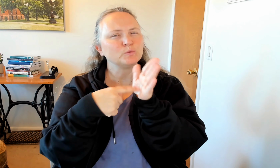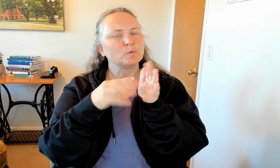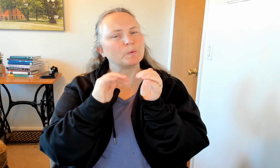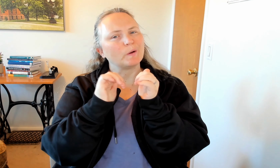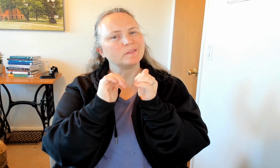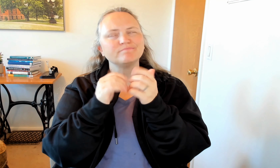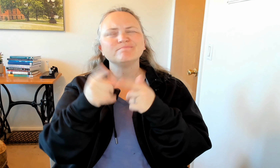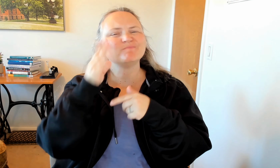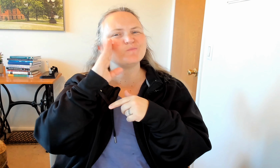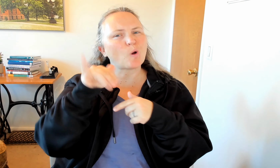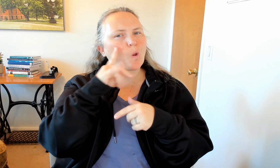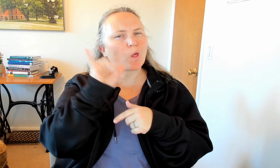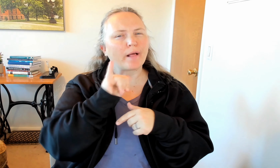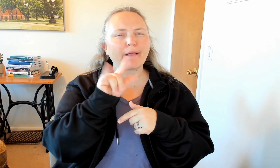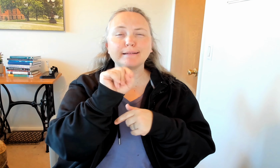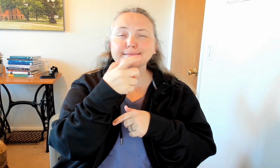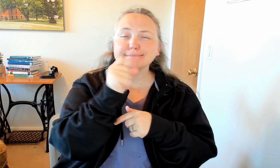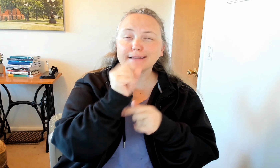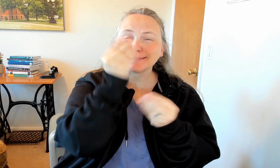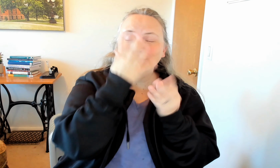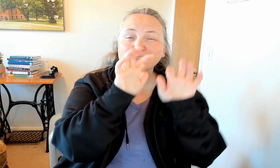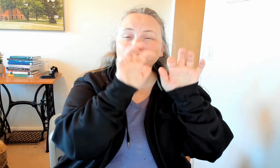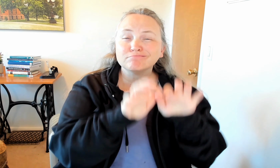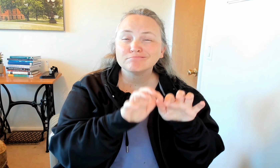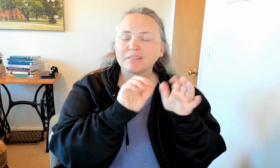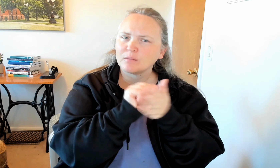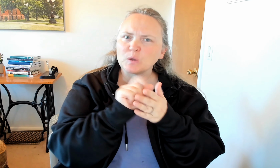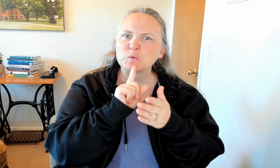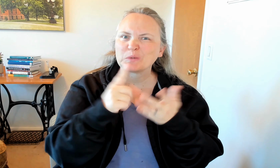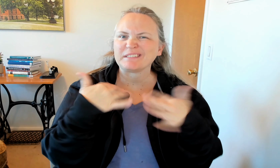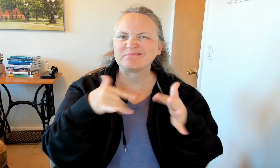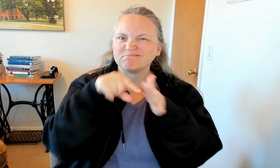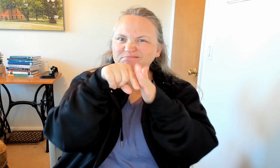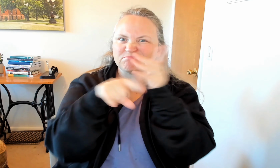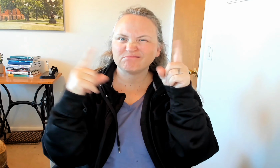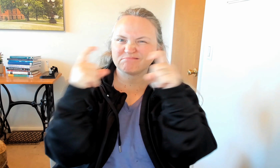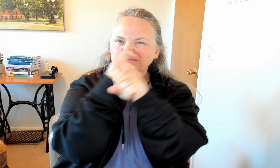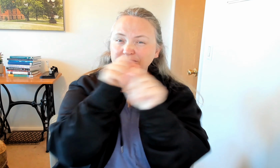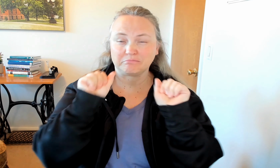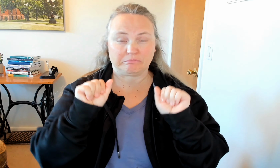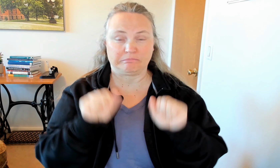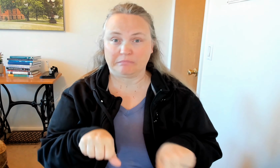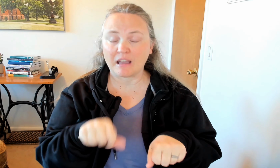you to show you that simple text snippets or text snippets with links. That's not all you can do here.